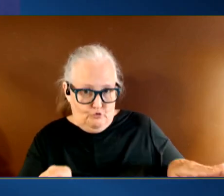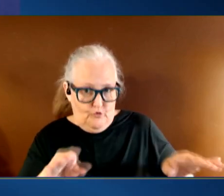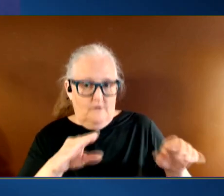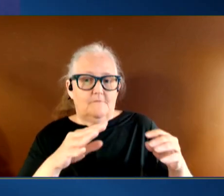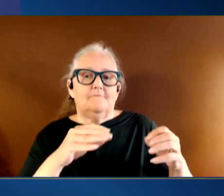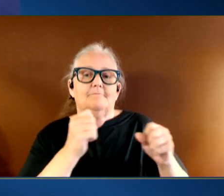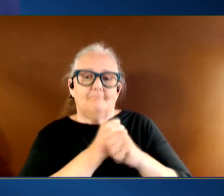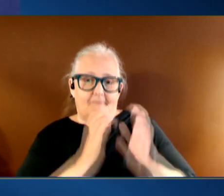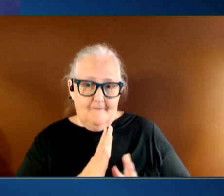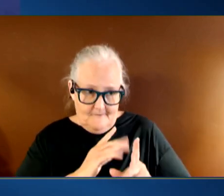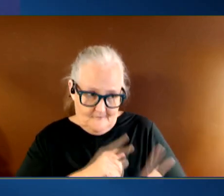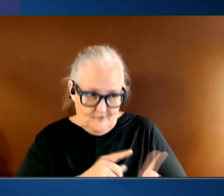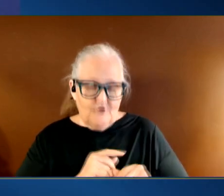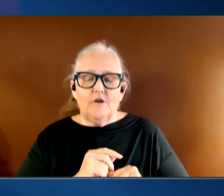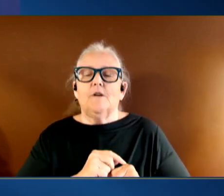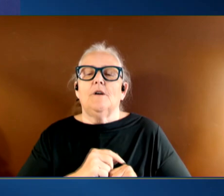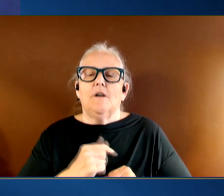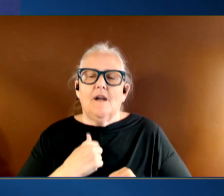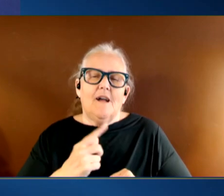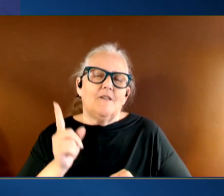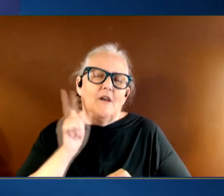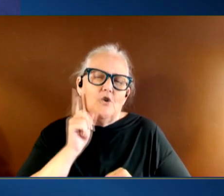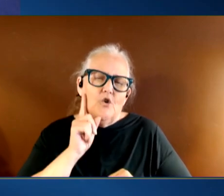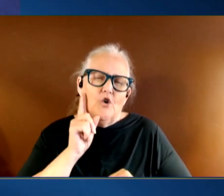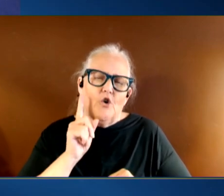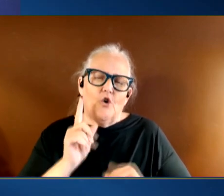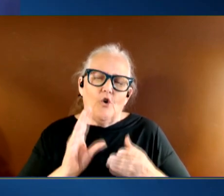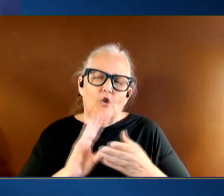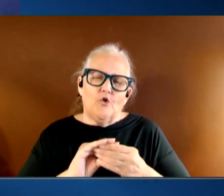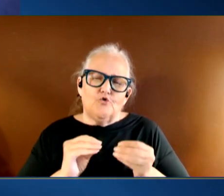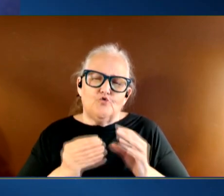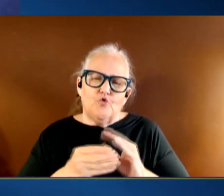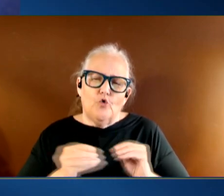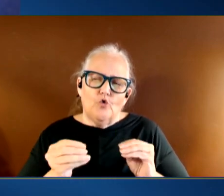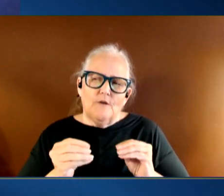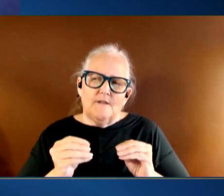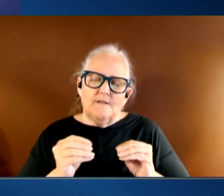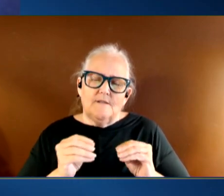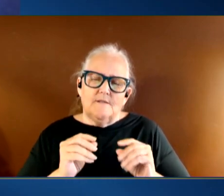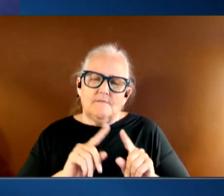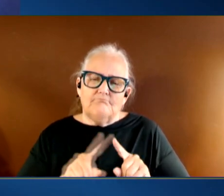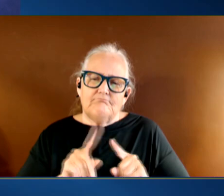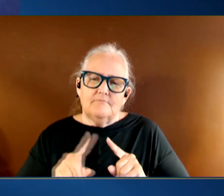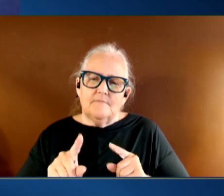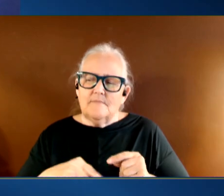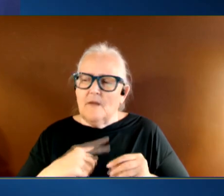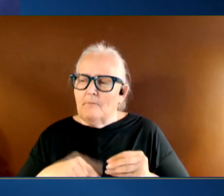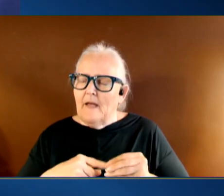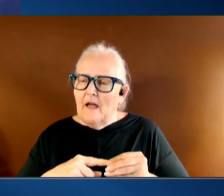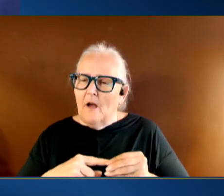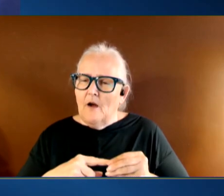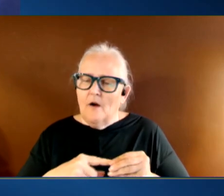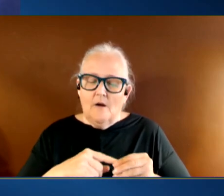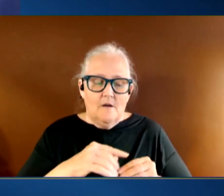I heard of the story about like -- the stories about changing from pediatric care to adult care.